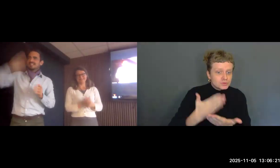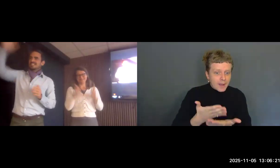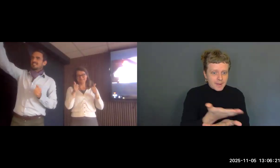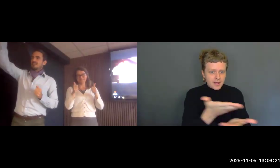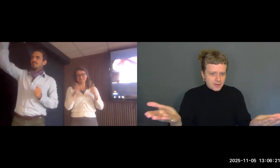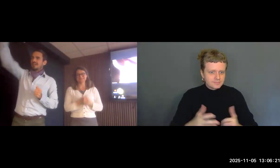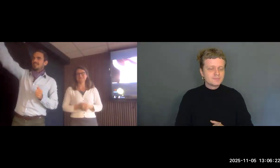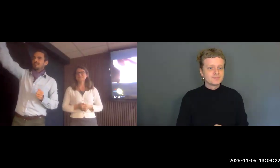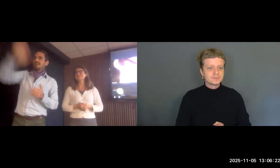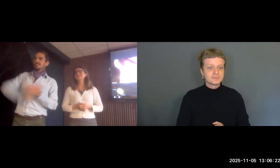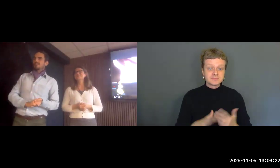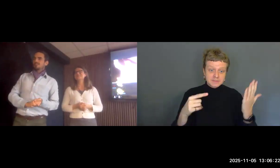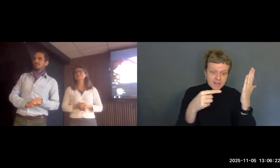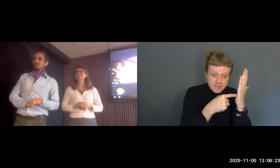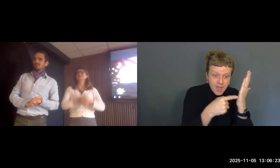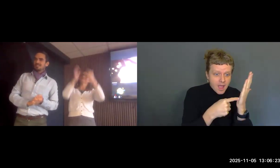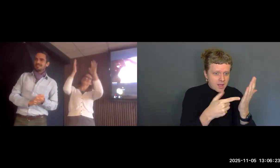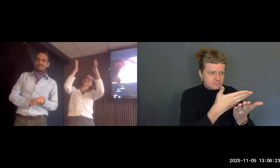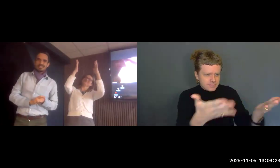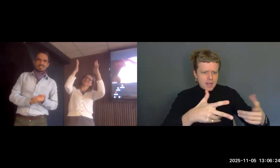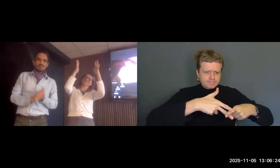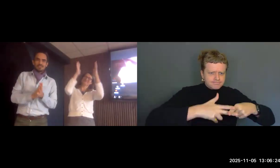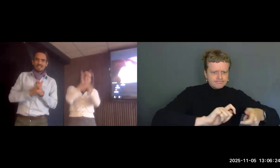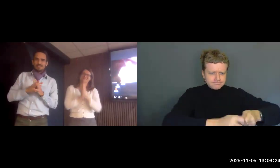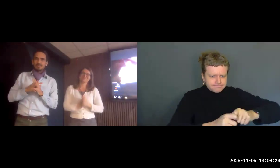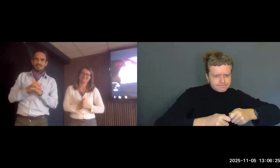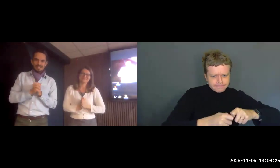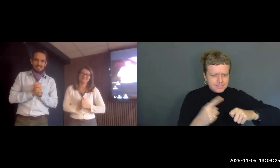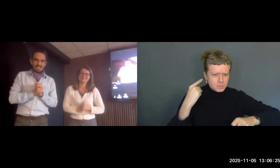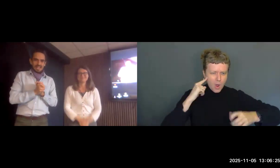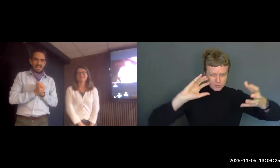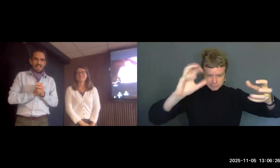The tech team at the back, thank you so much. They saved us last minute.